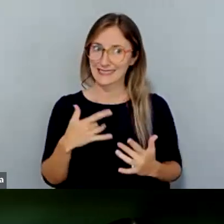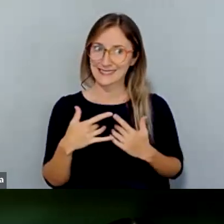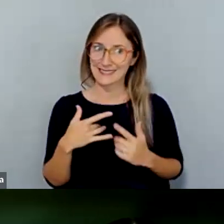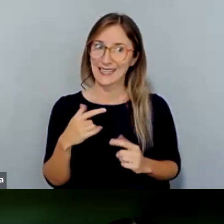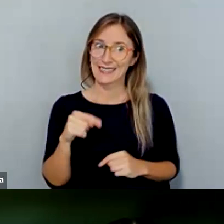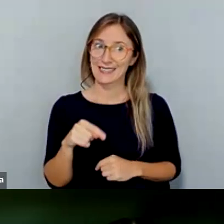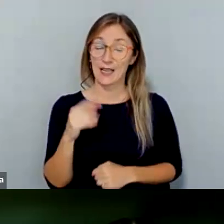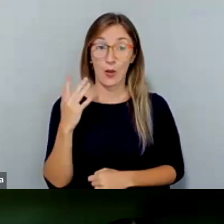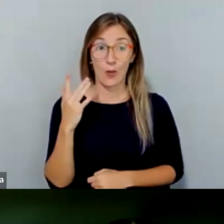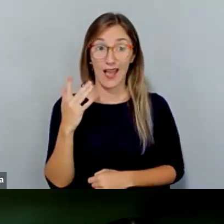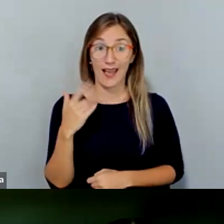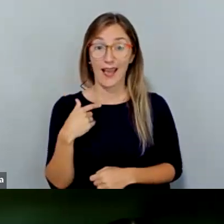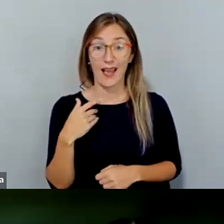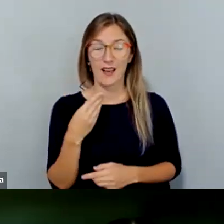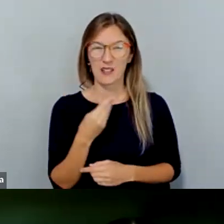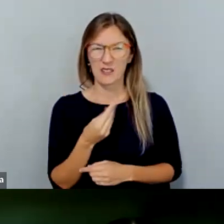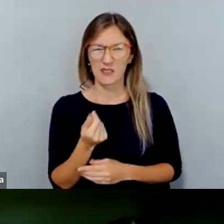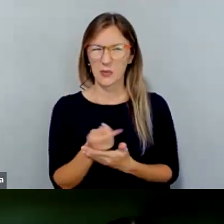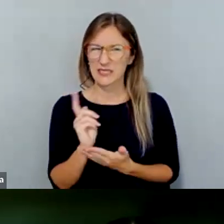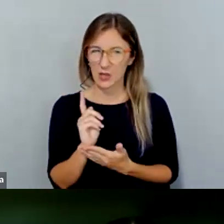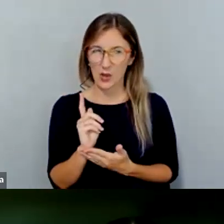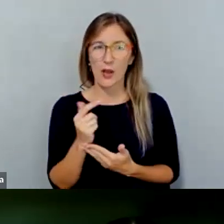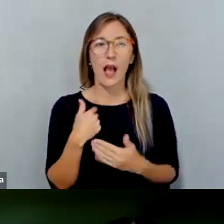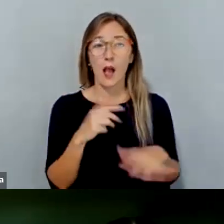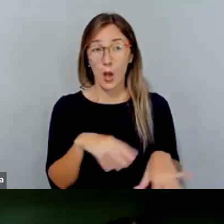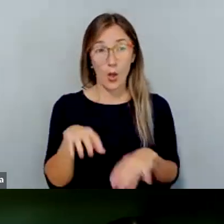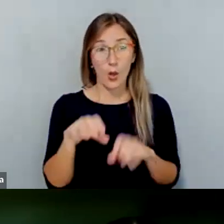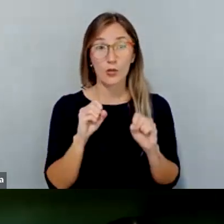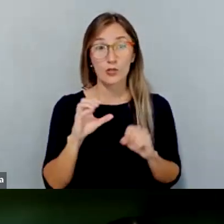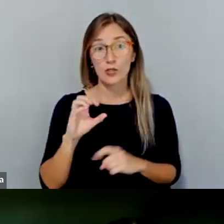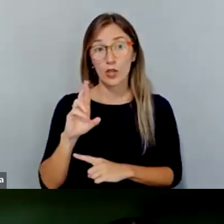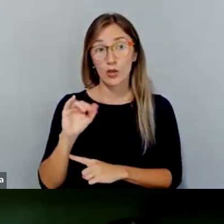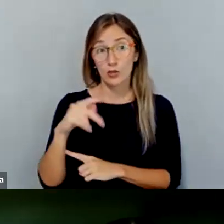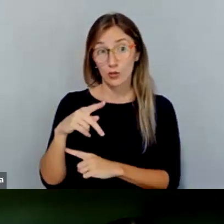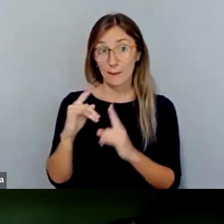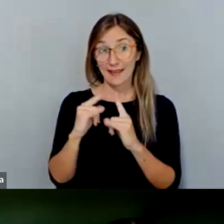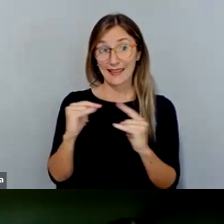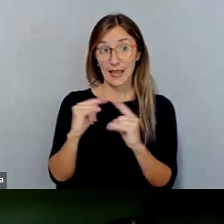Ash?